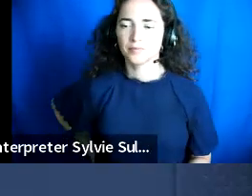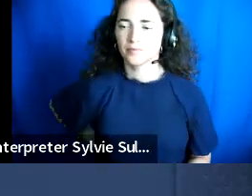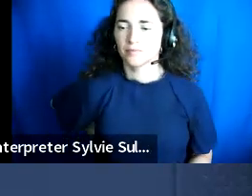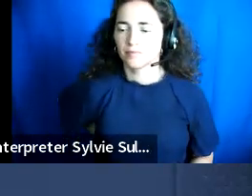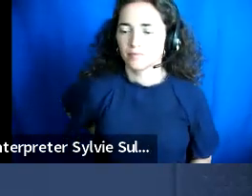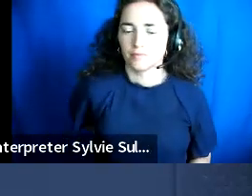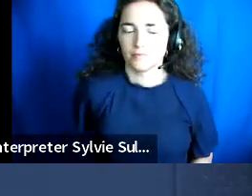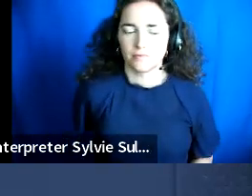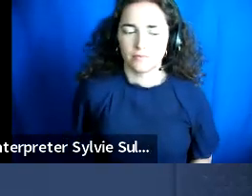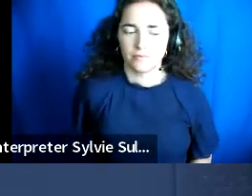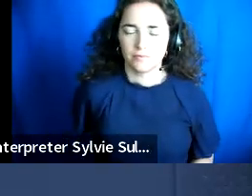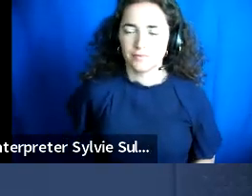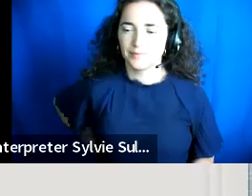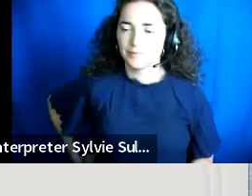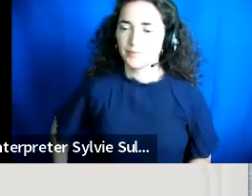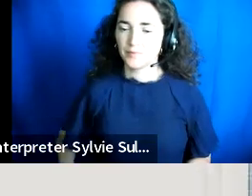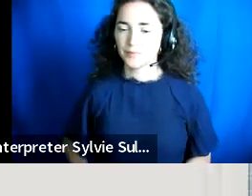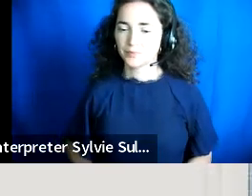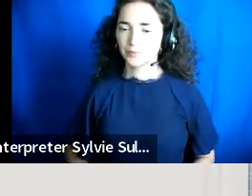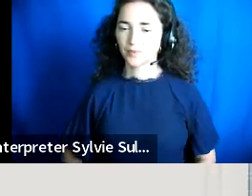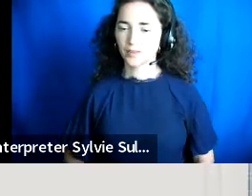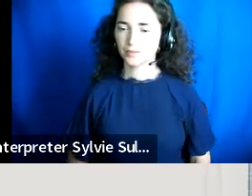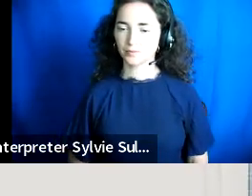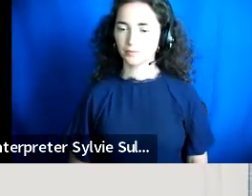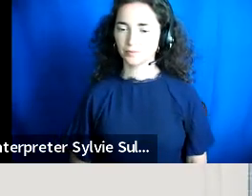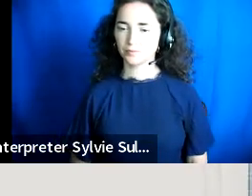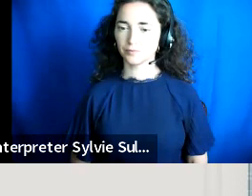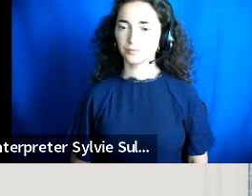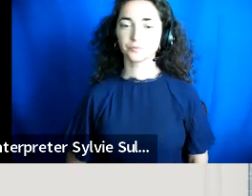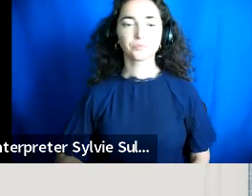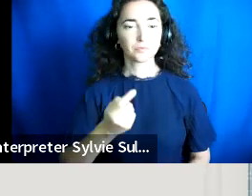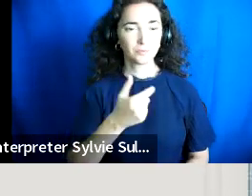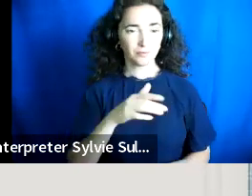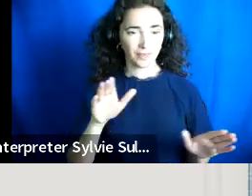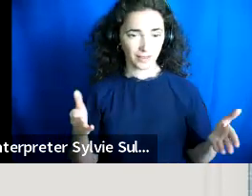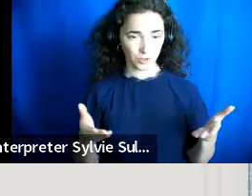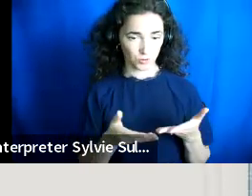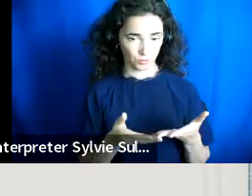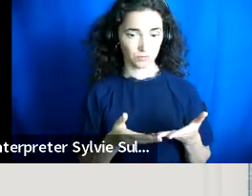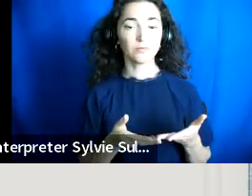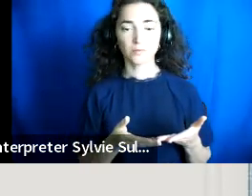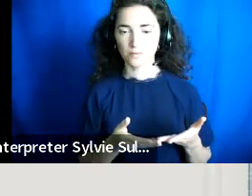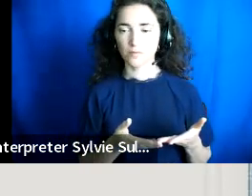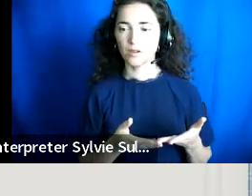Hello, little bit of our introduction. just to everybody know.